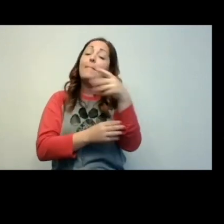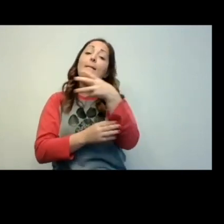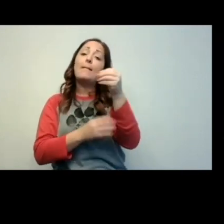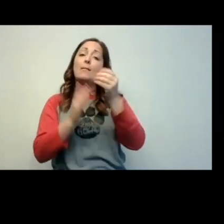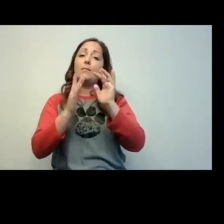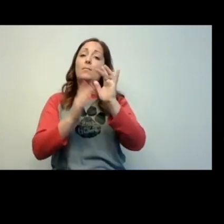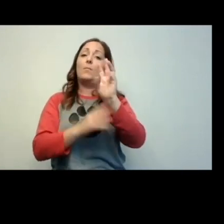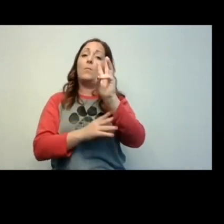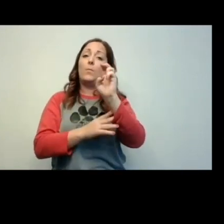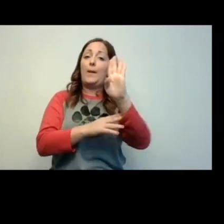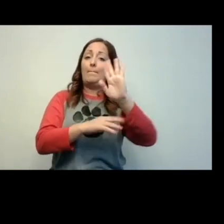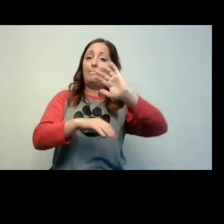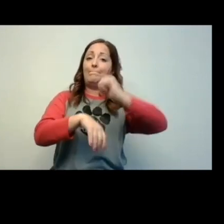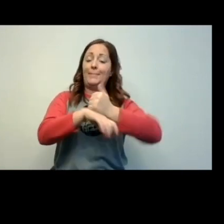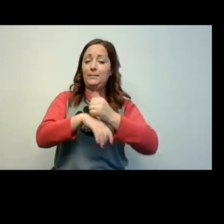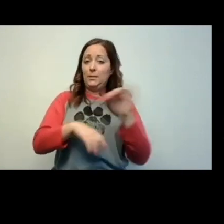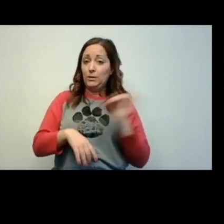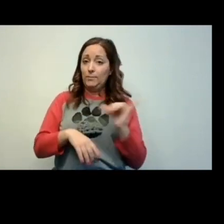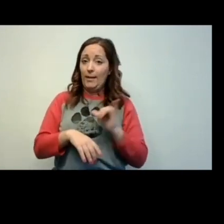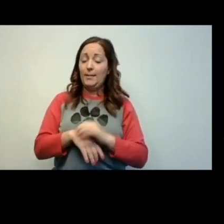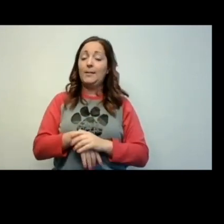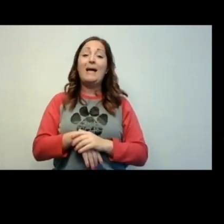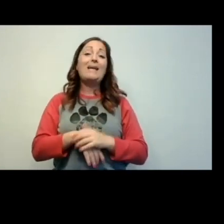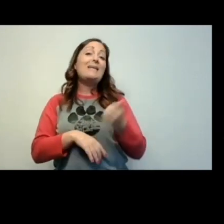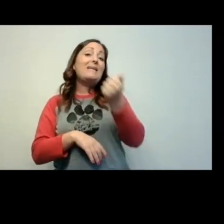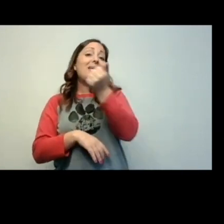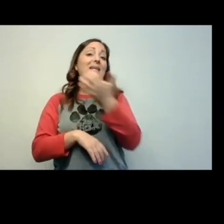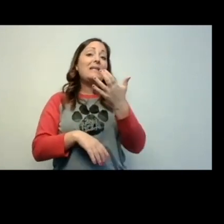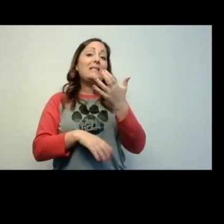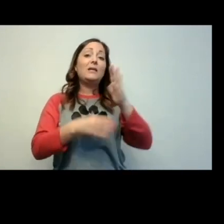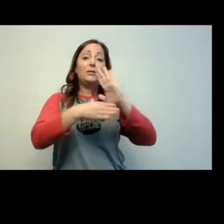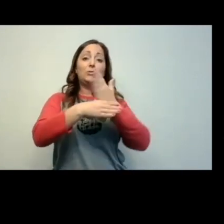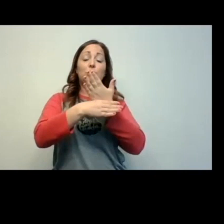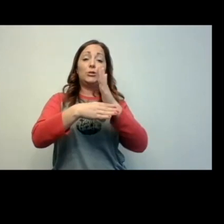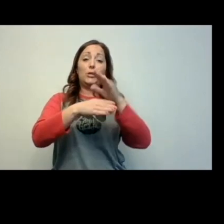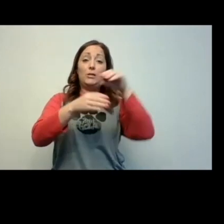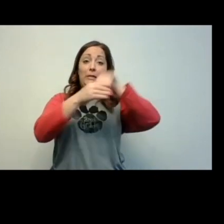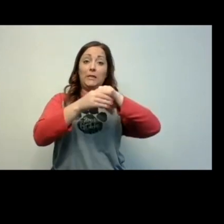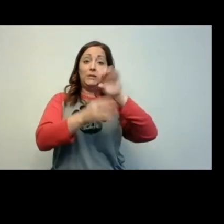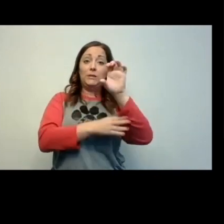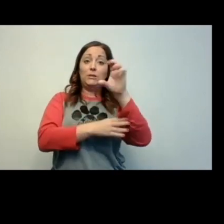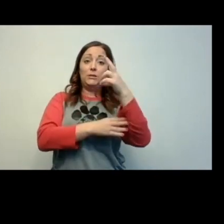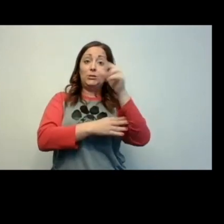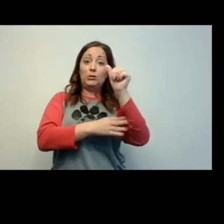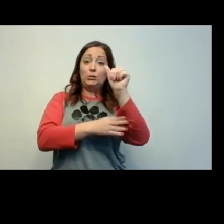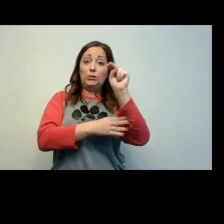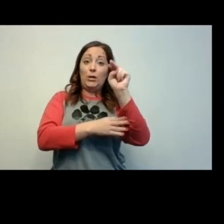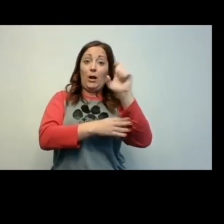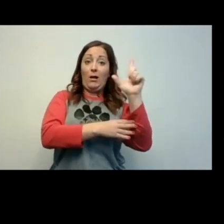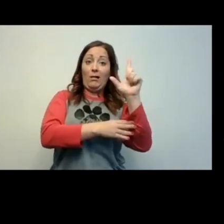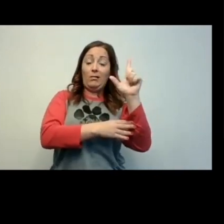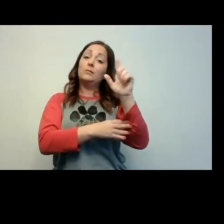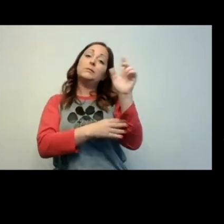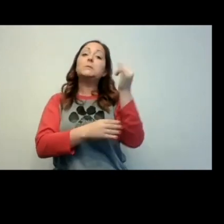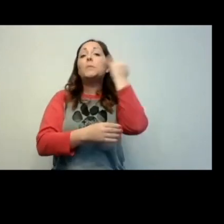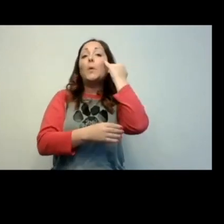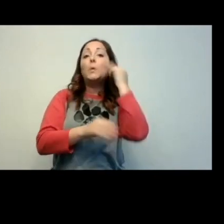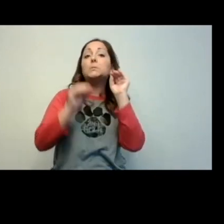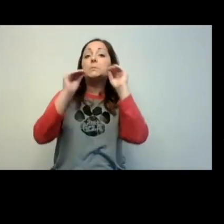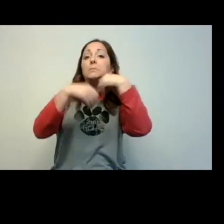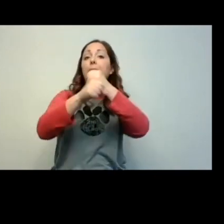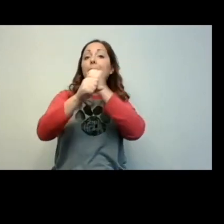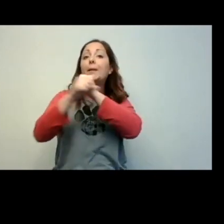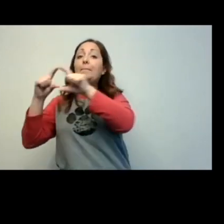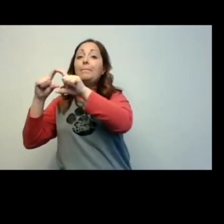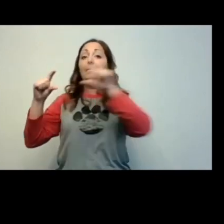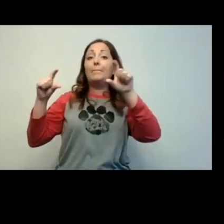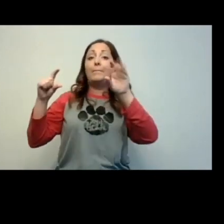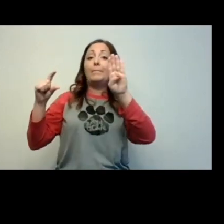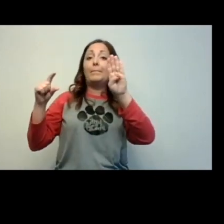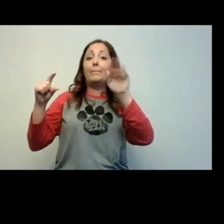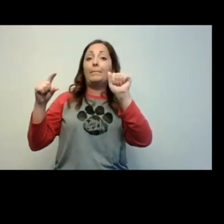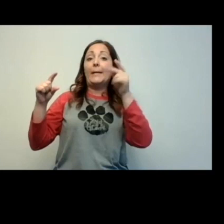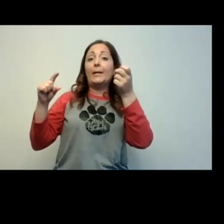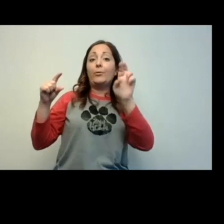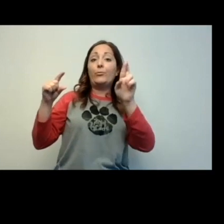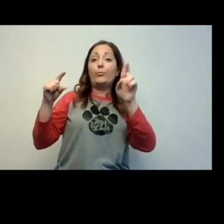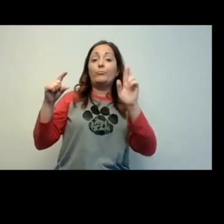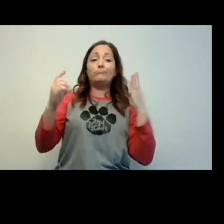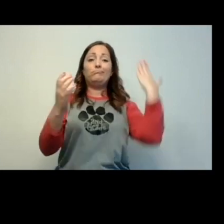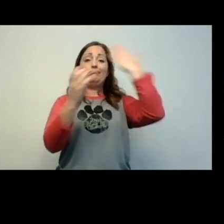You can also share files in Teams, either through the app or in the web-based version.